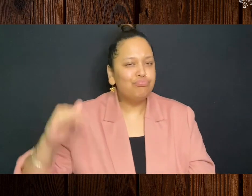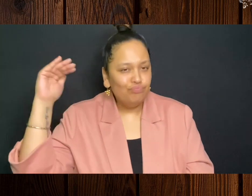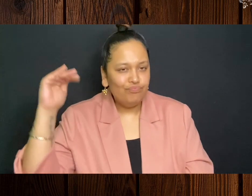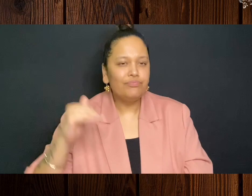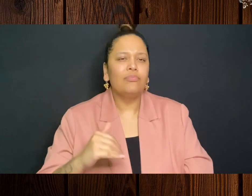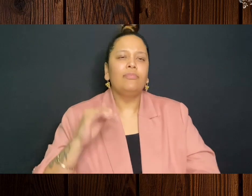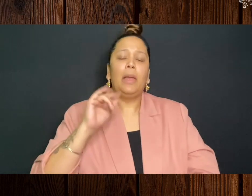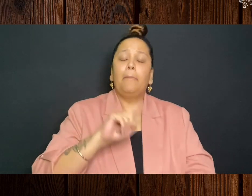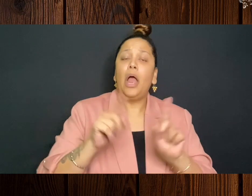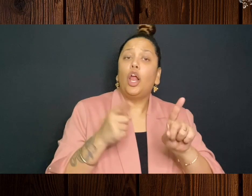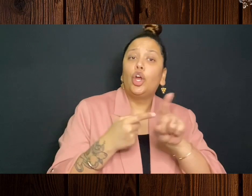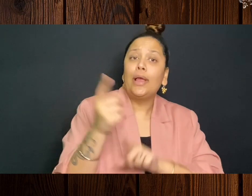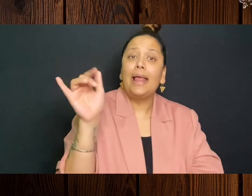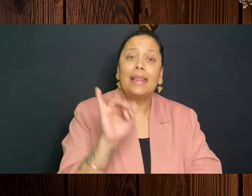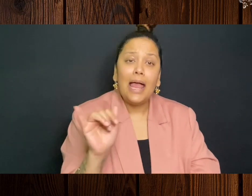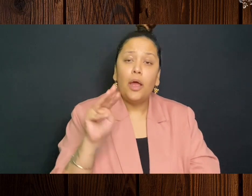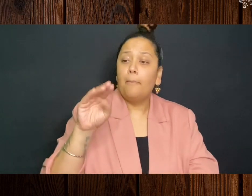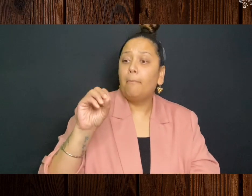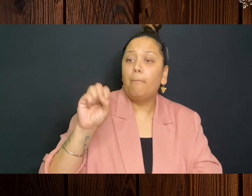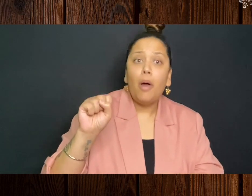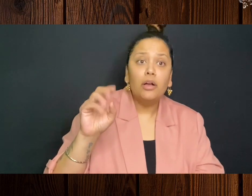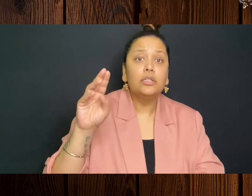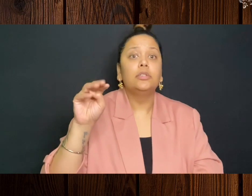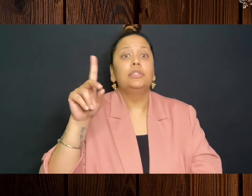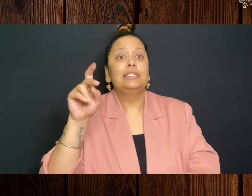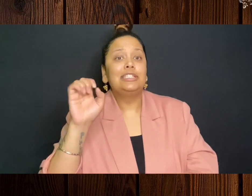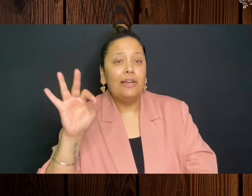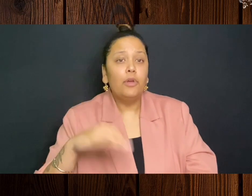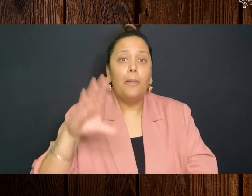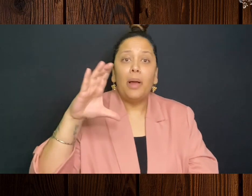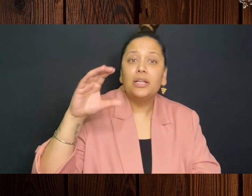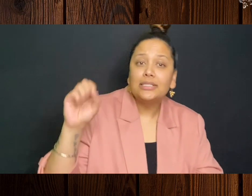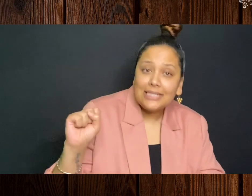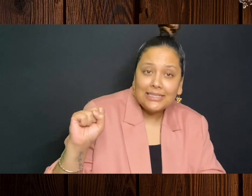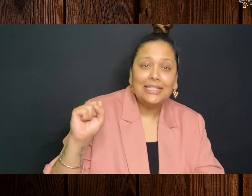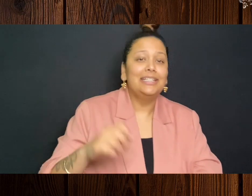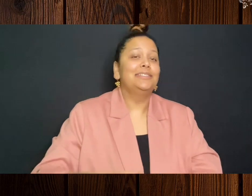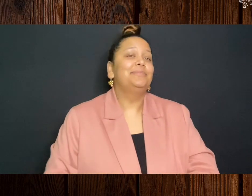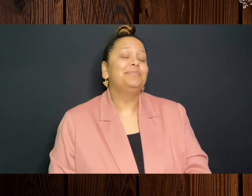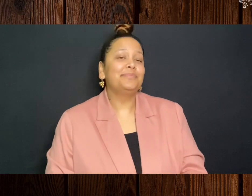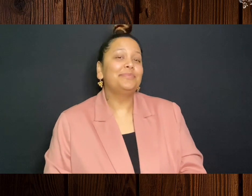But certain artists like Mos Def, k-os, Common Sense, that,